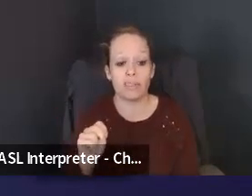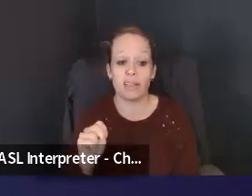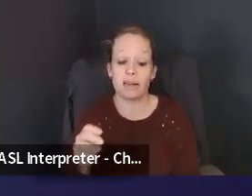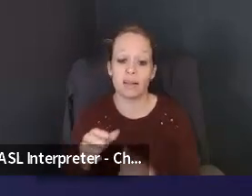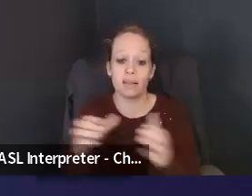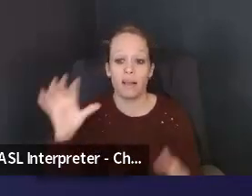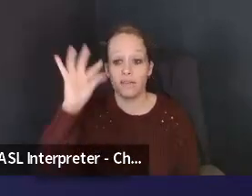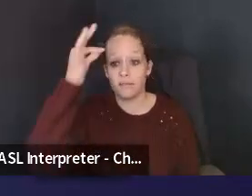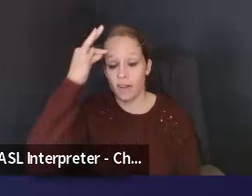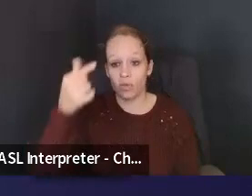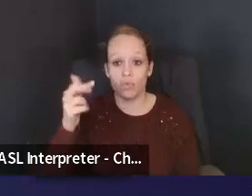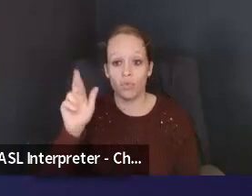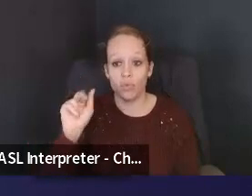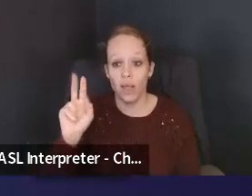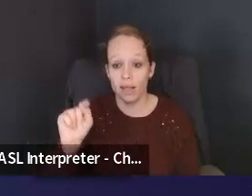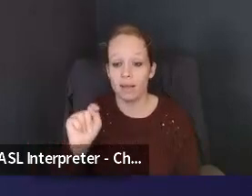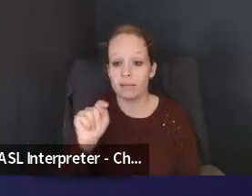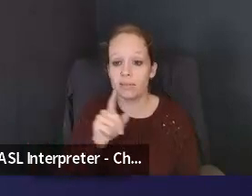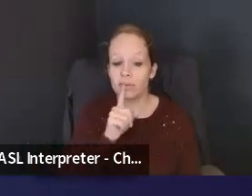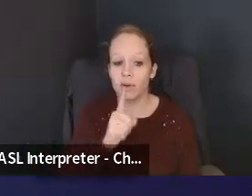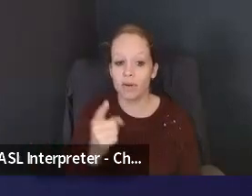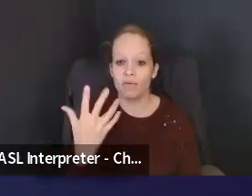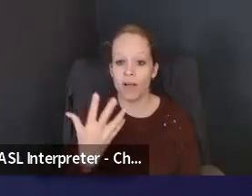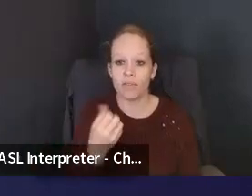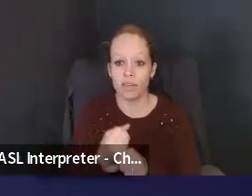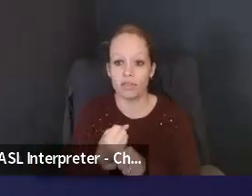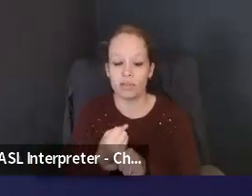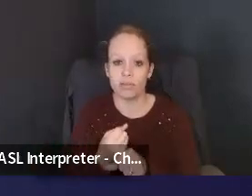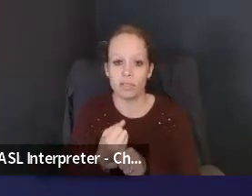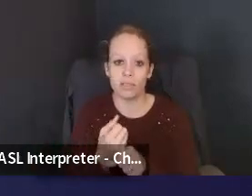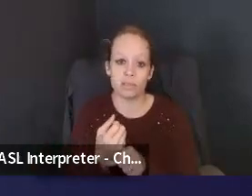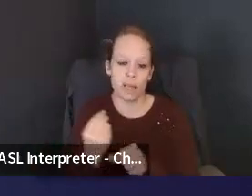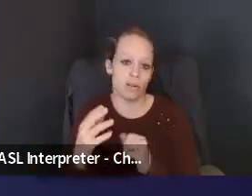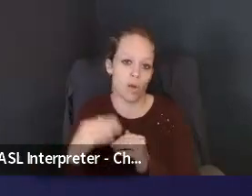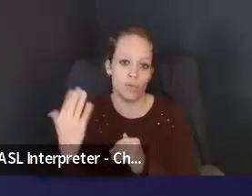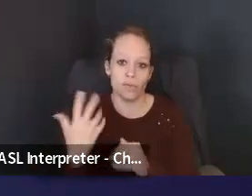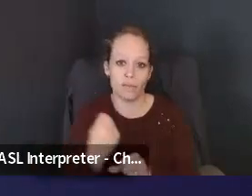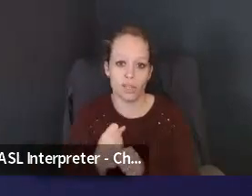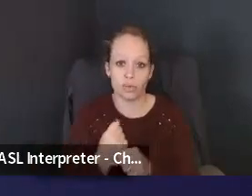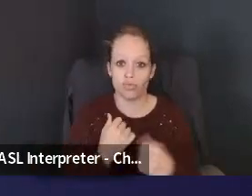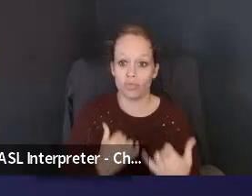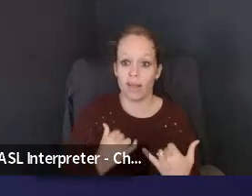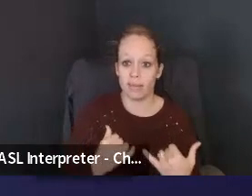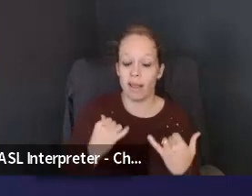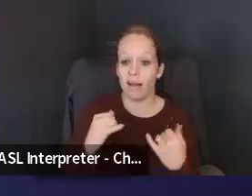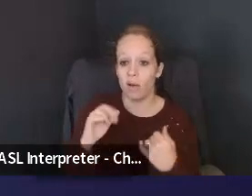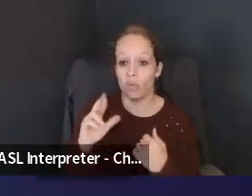are five years and over five years. Let's look at our current rate of inflation. They say it's going